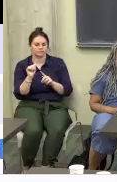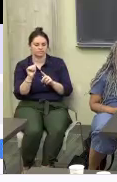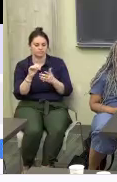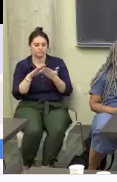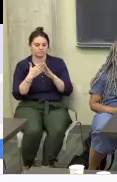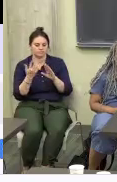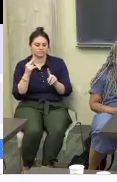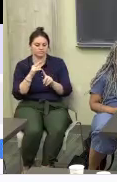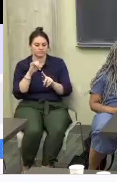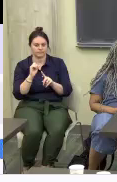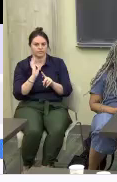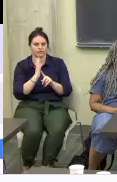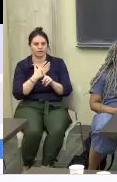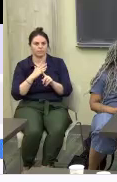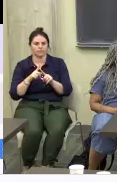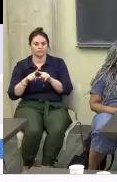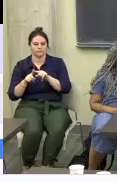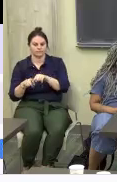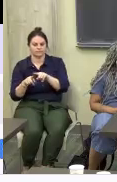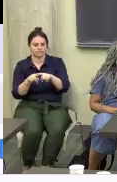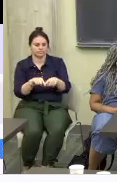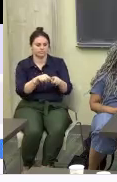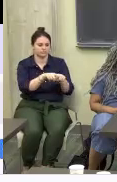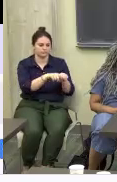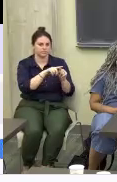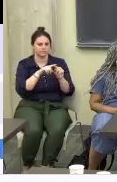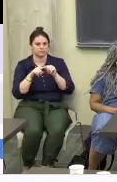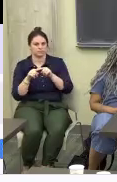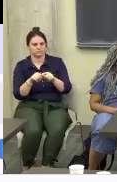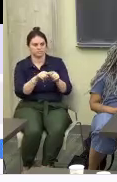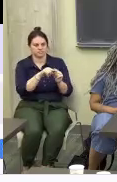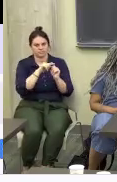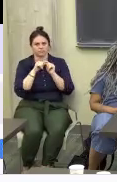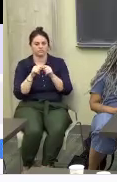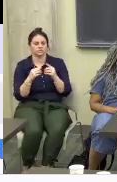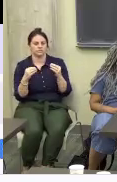And that the more independence is happening and the more people are